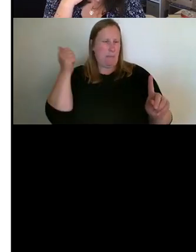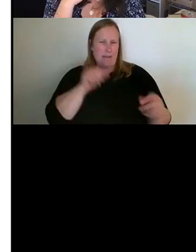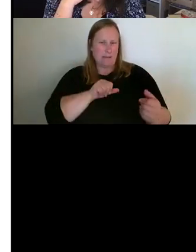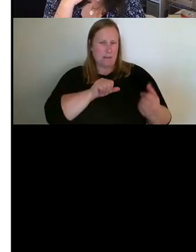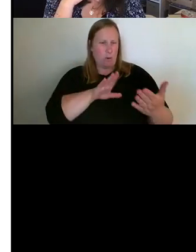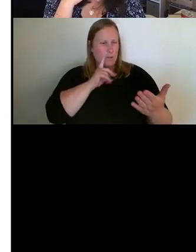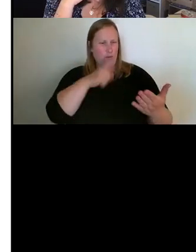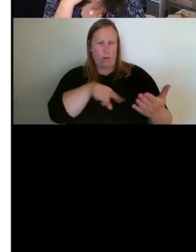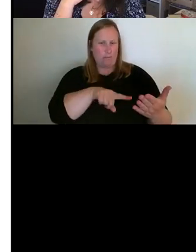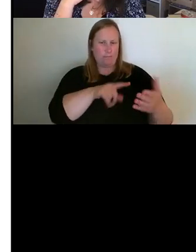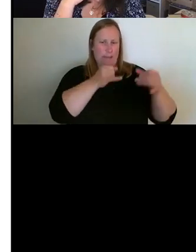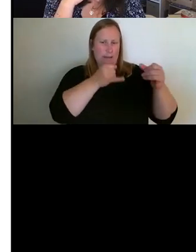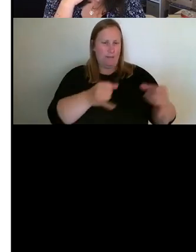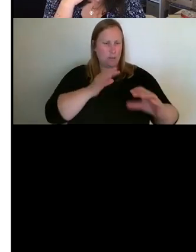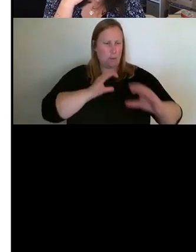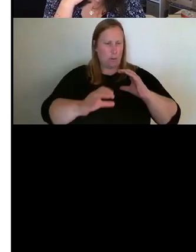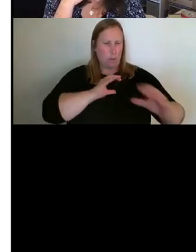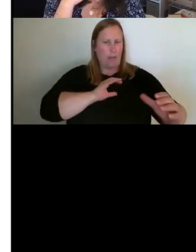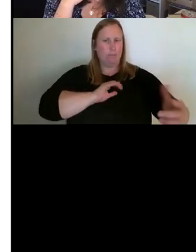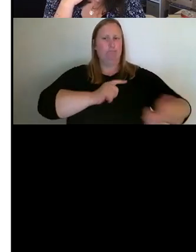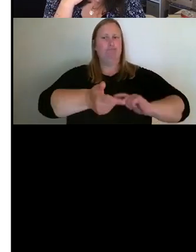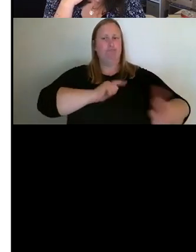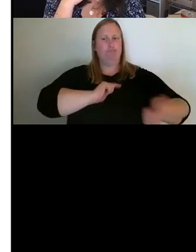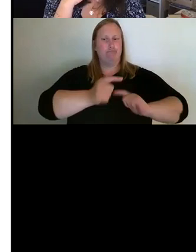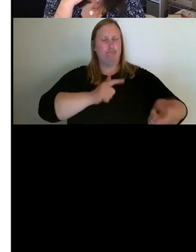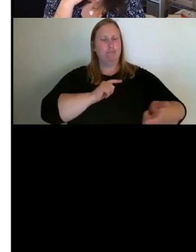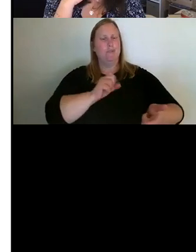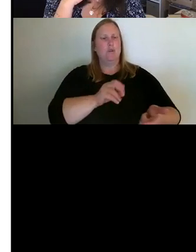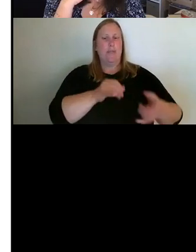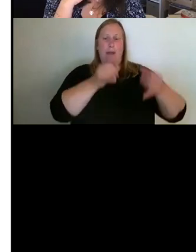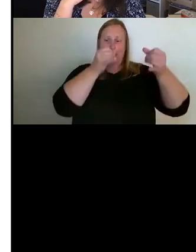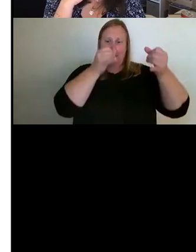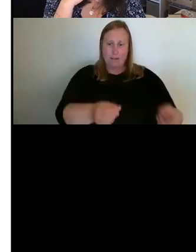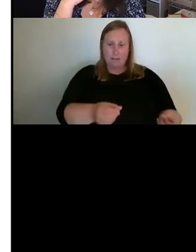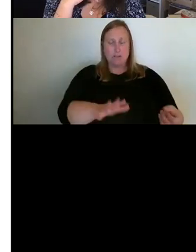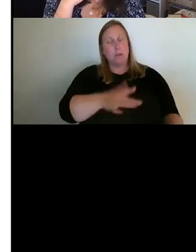communicate with you in that way. That individual may prefer, and, again,